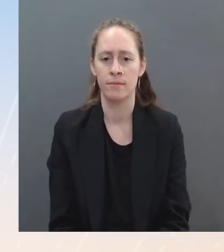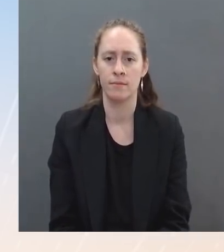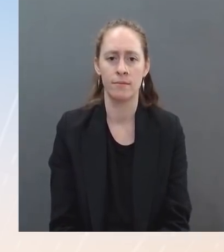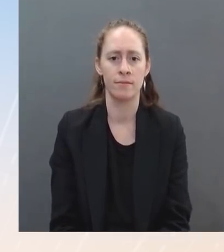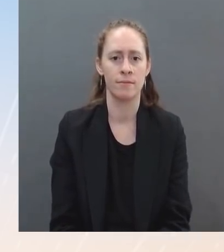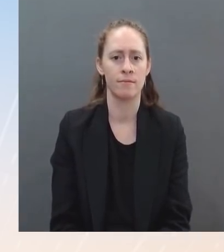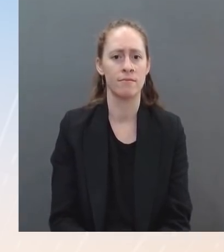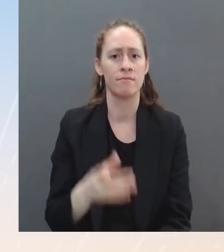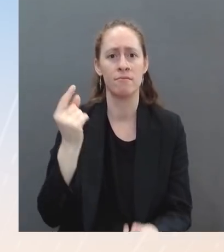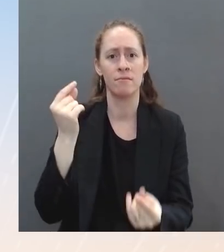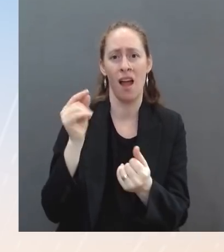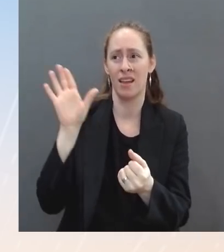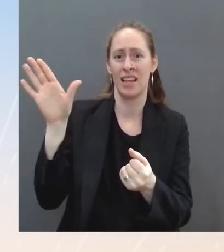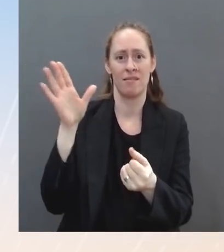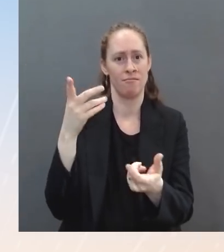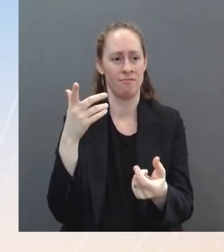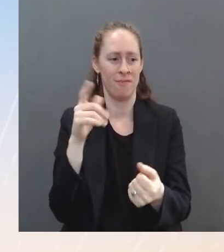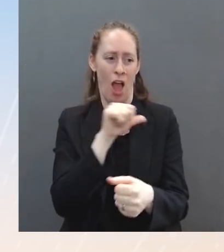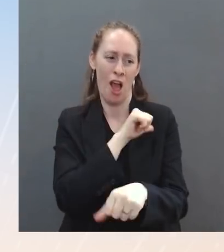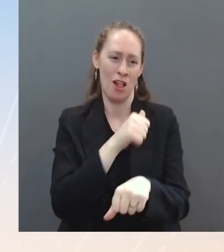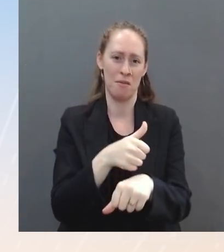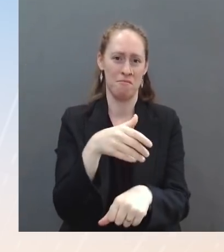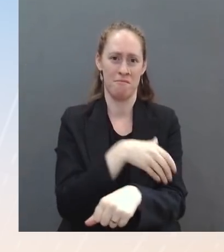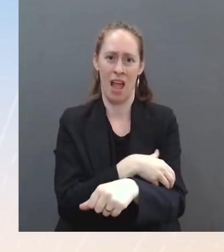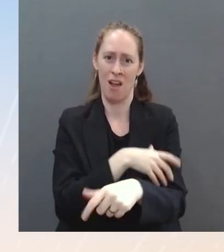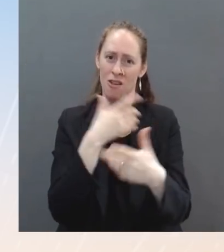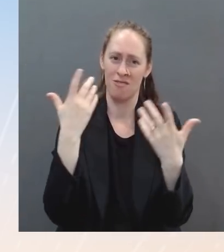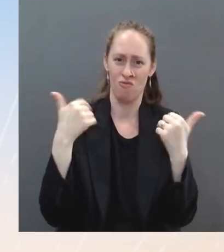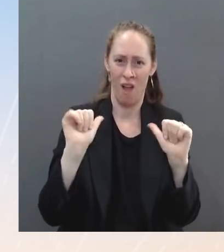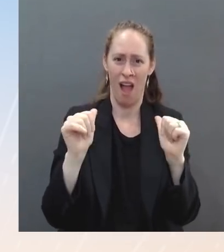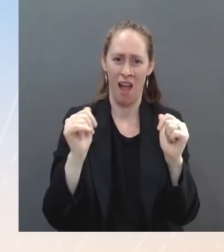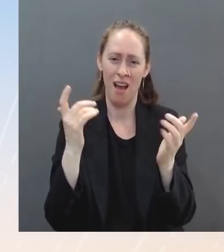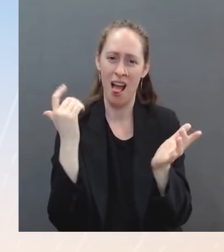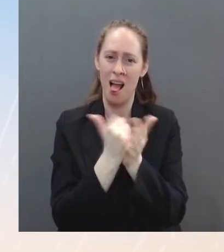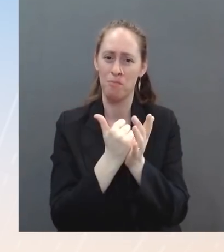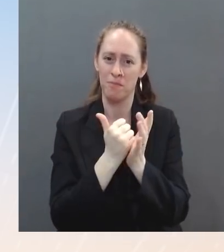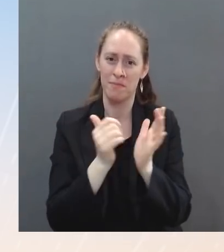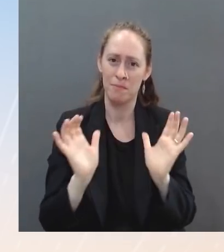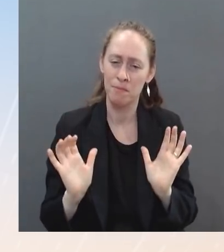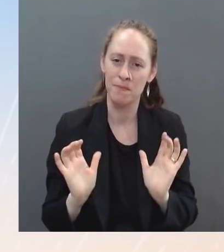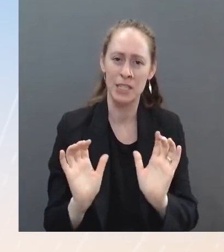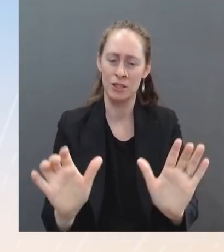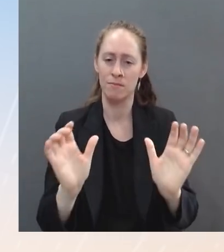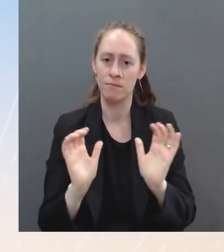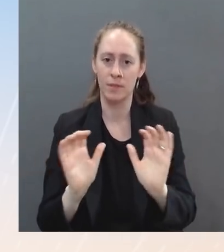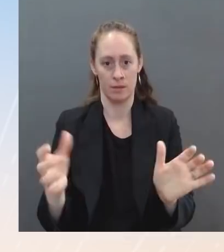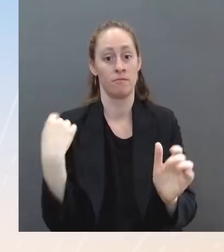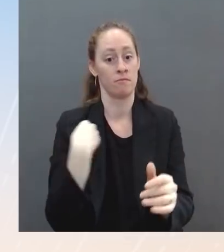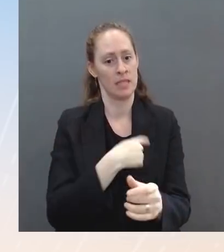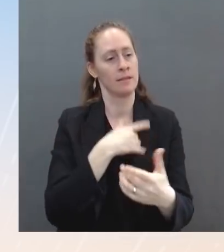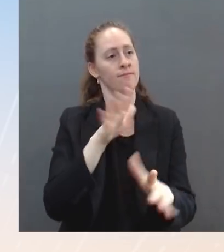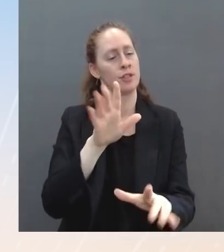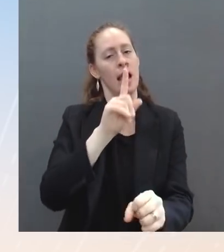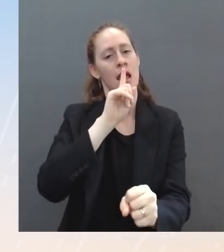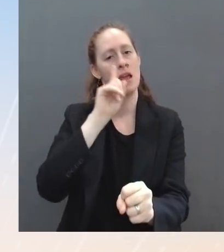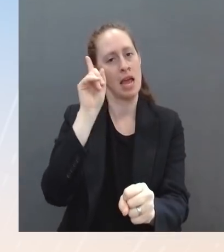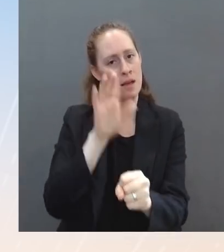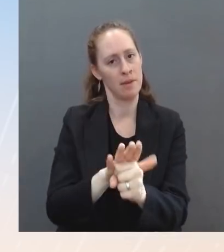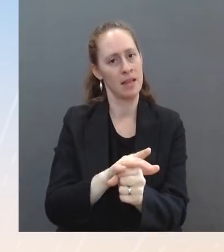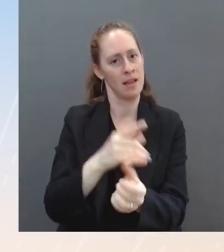And we can now commit that we will deliver a million barrels a day into the -- into the market, consistent with the President's directive across time.